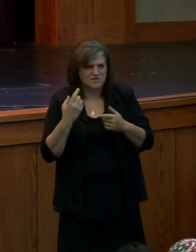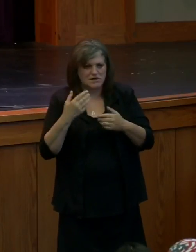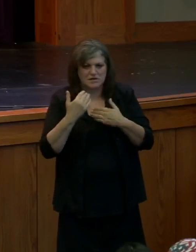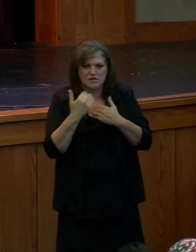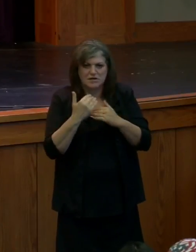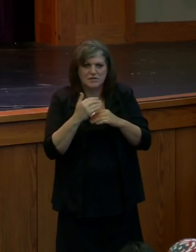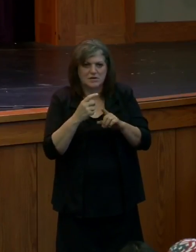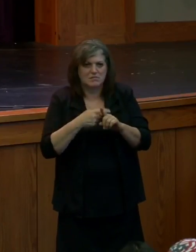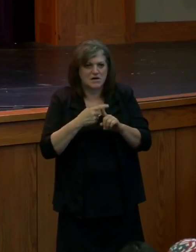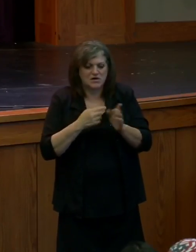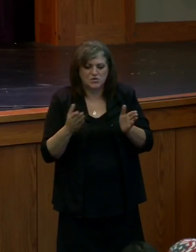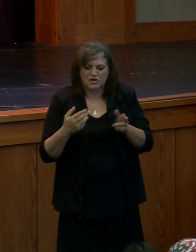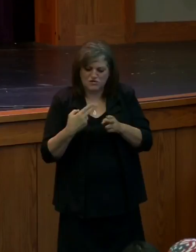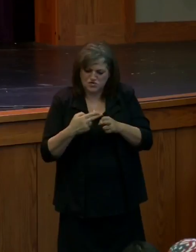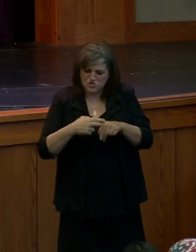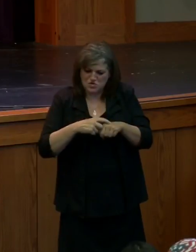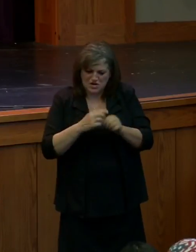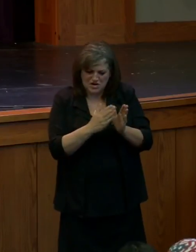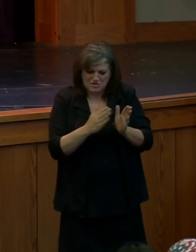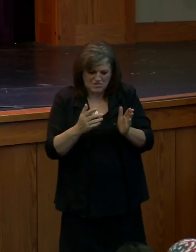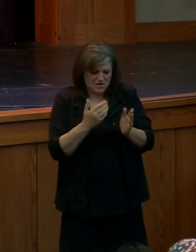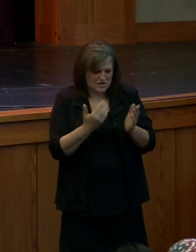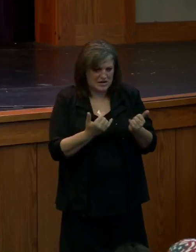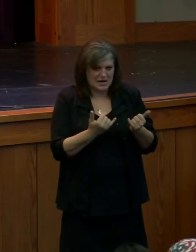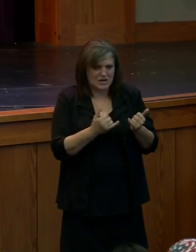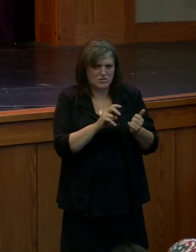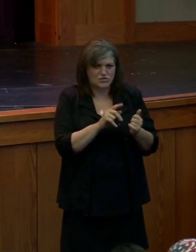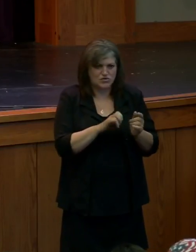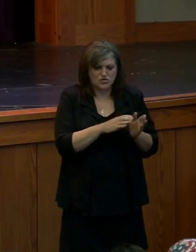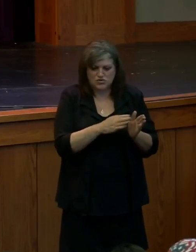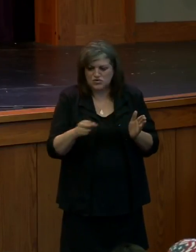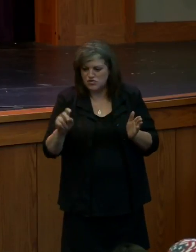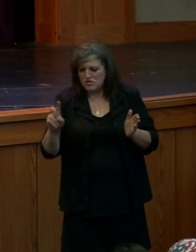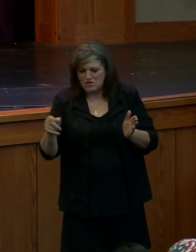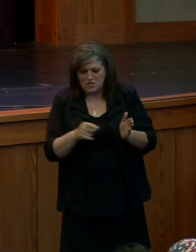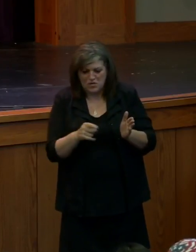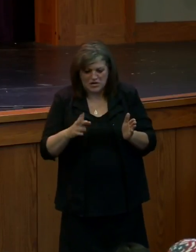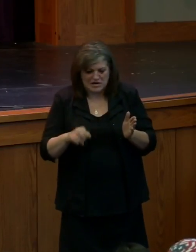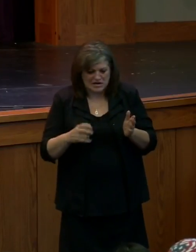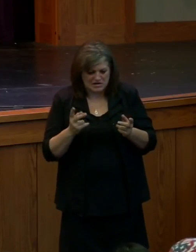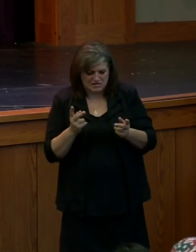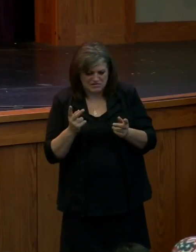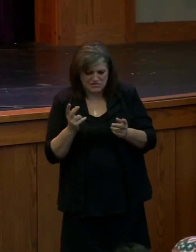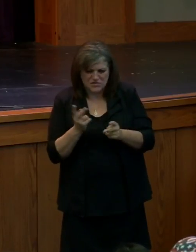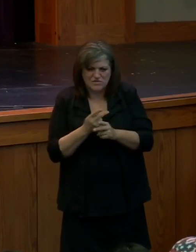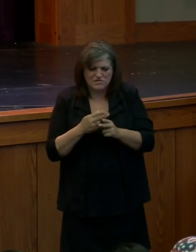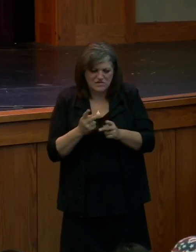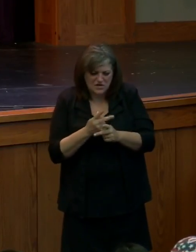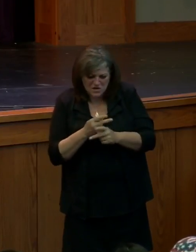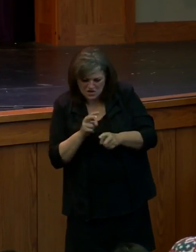UNREASONABLY SHORT TIME TO WEIGH THE CONSTITUTION.